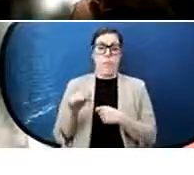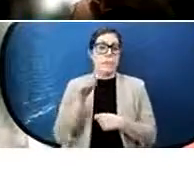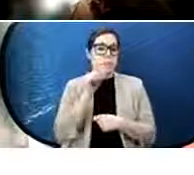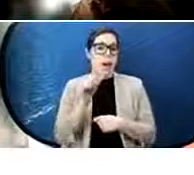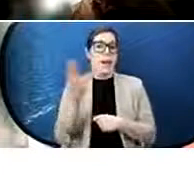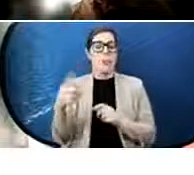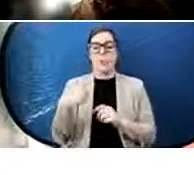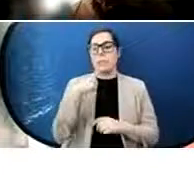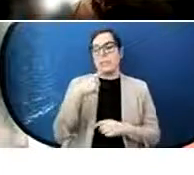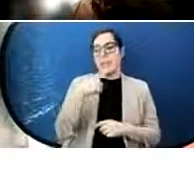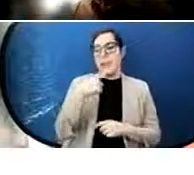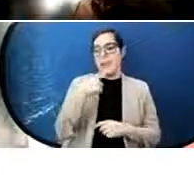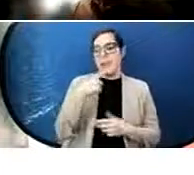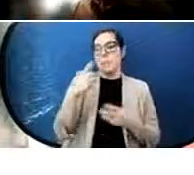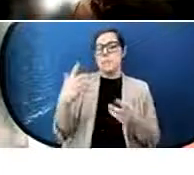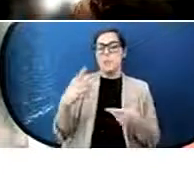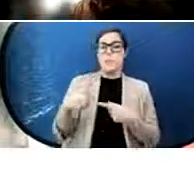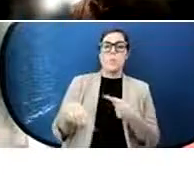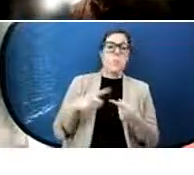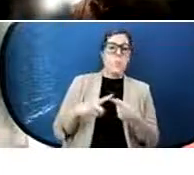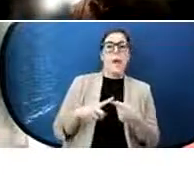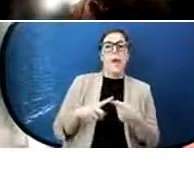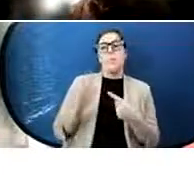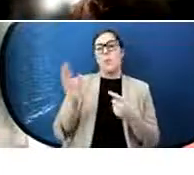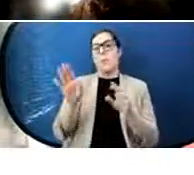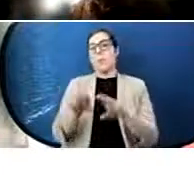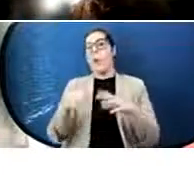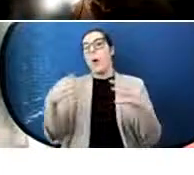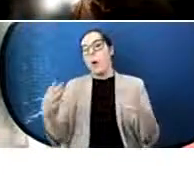saying more or less when we think the next cohort's going to be, or at least giving